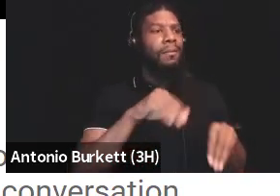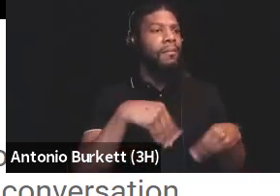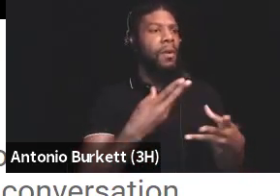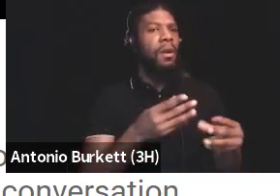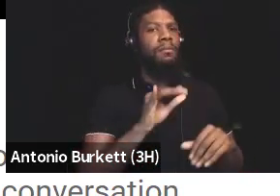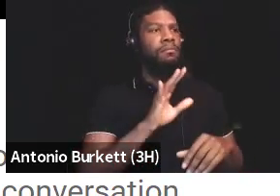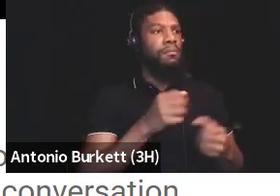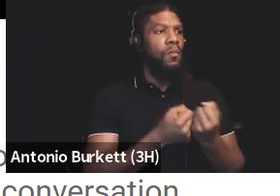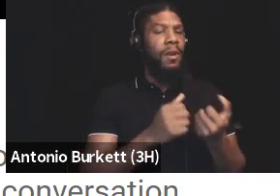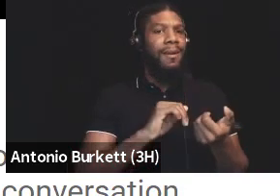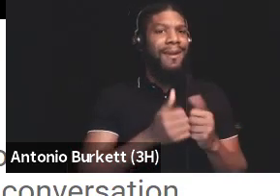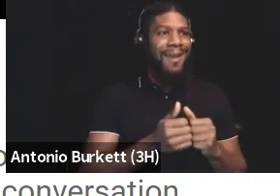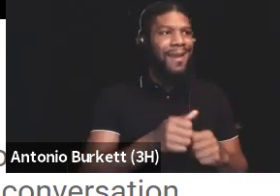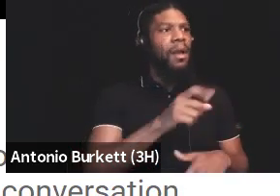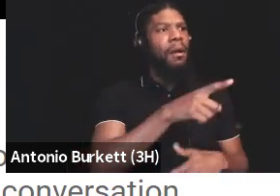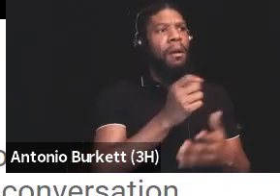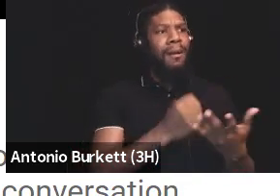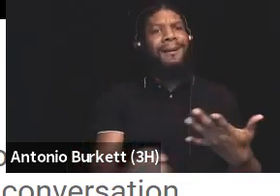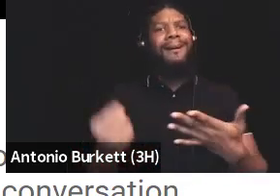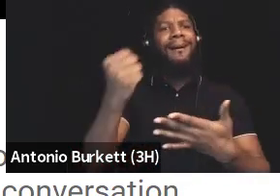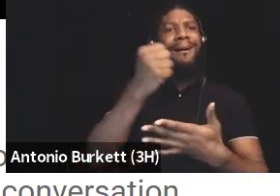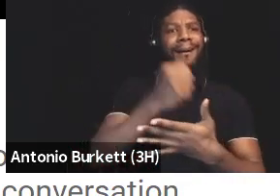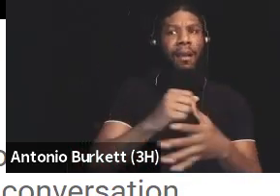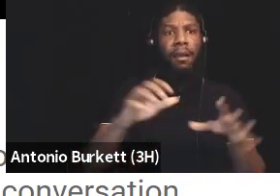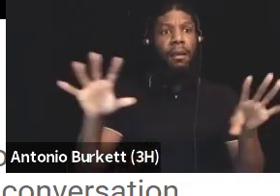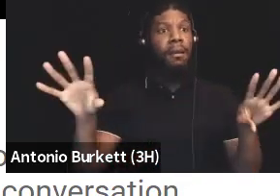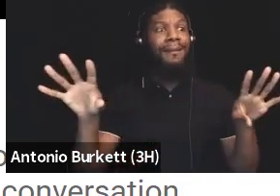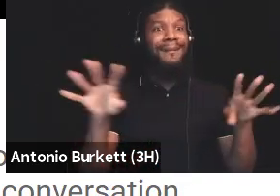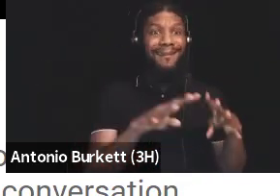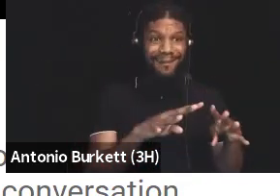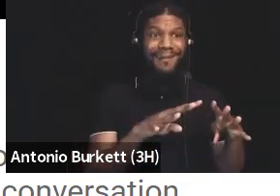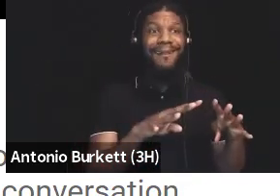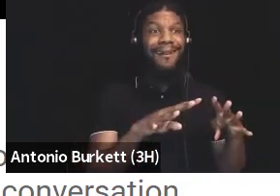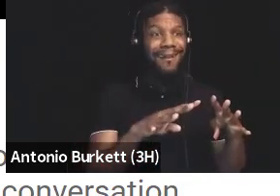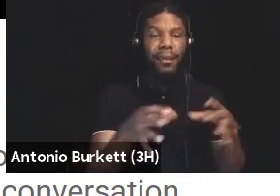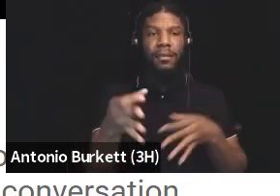rather than us more to the center." And say, "Come out and see what we do. And